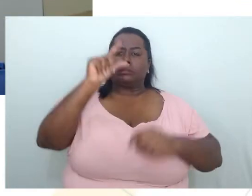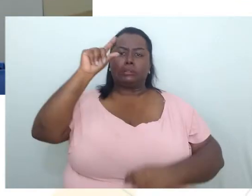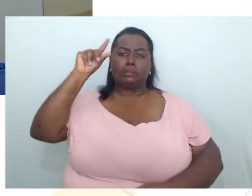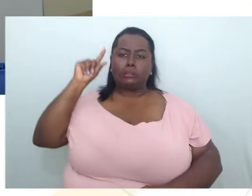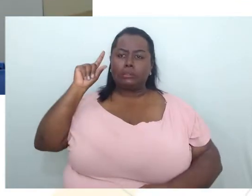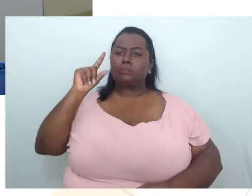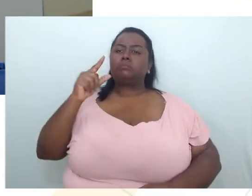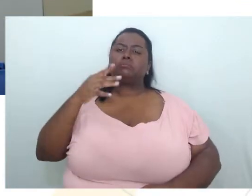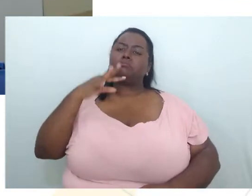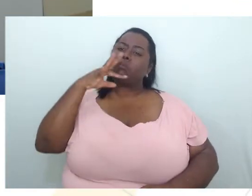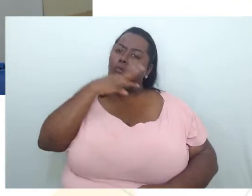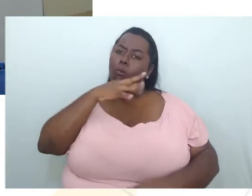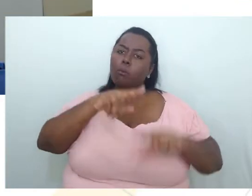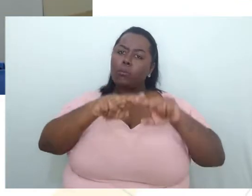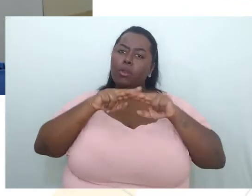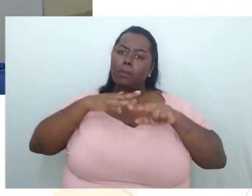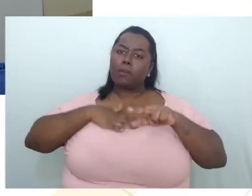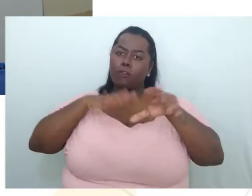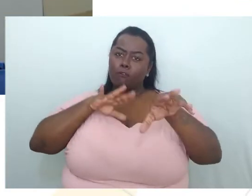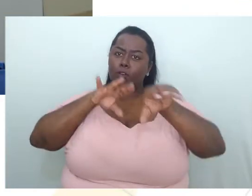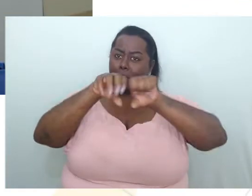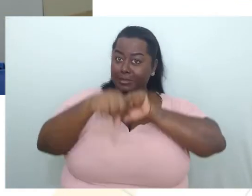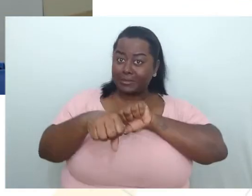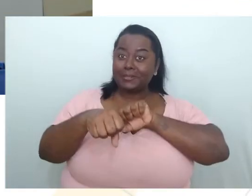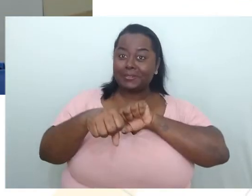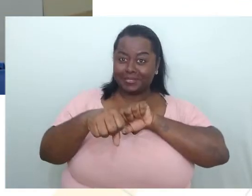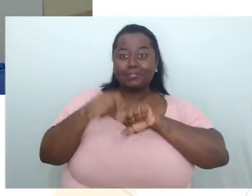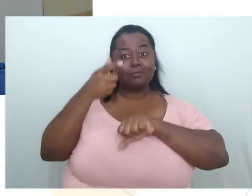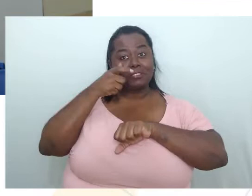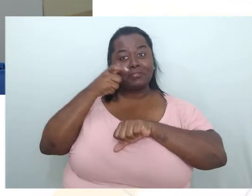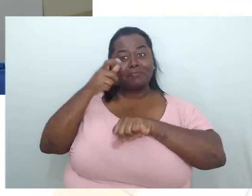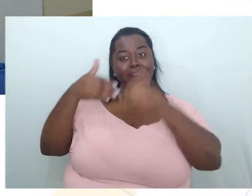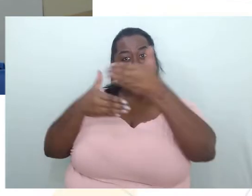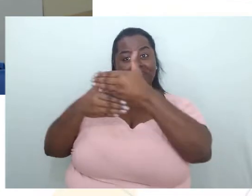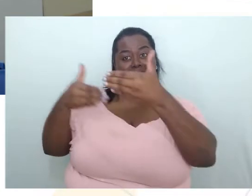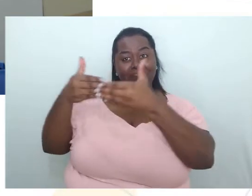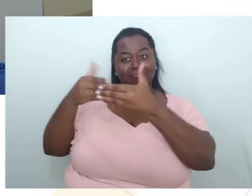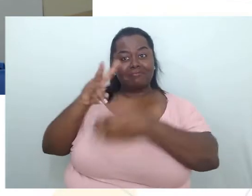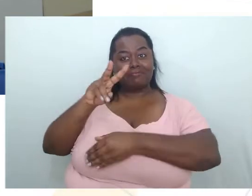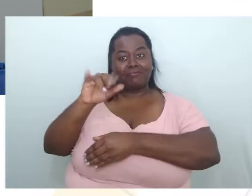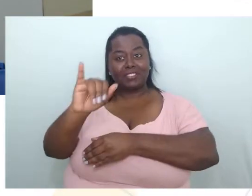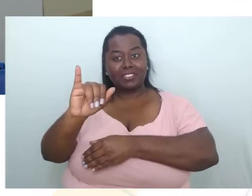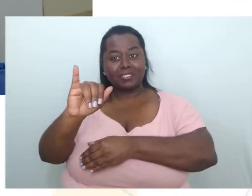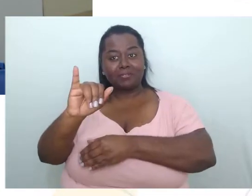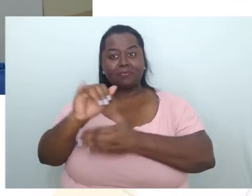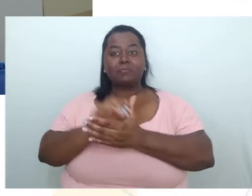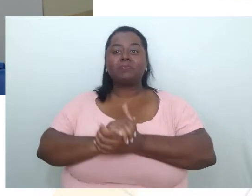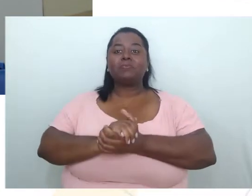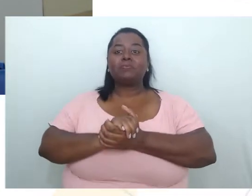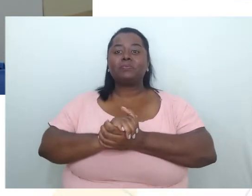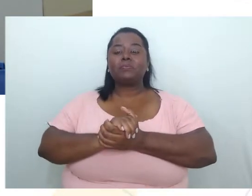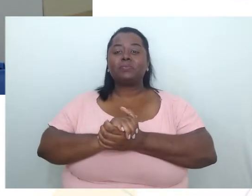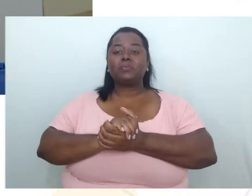obviously because of my background as you can see from this slide,